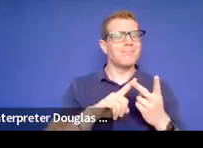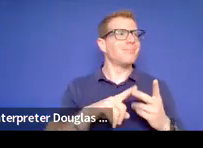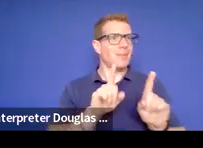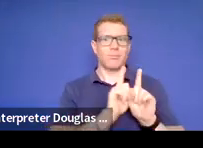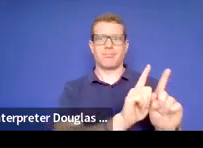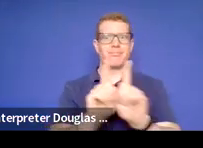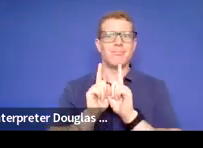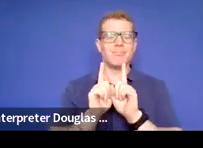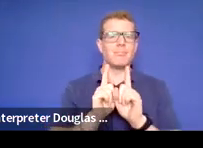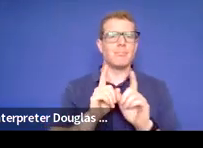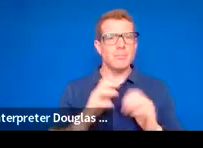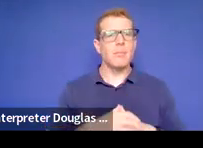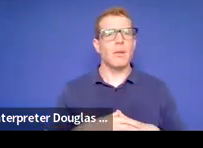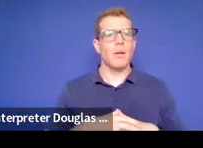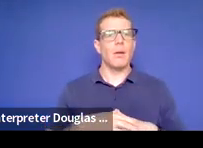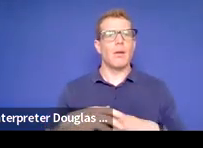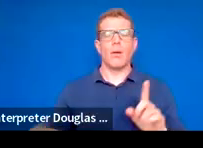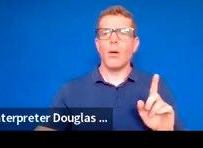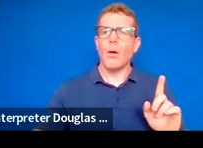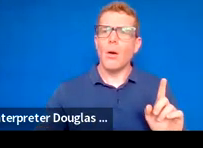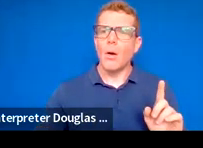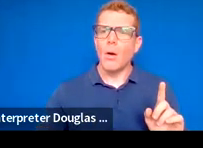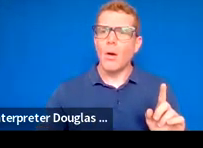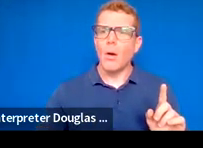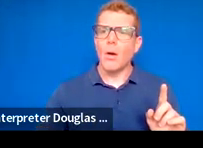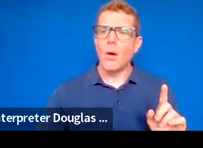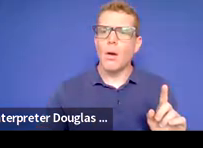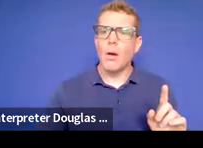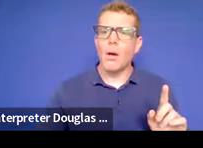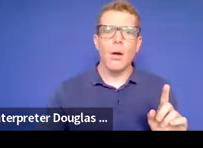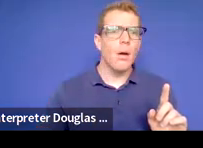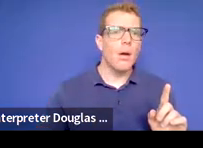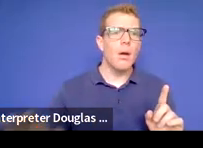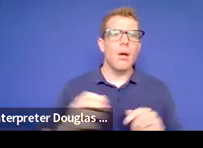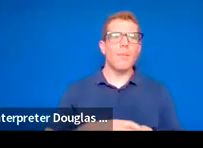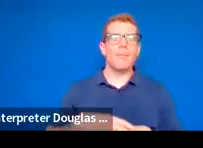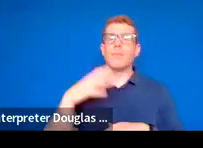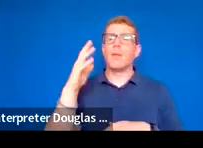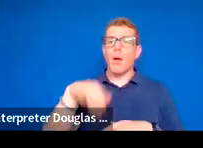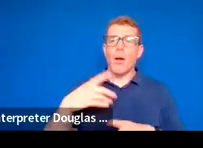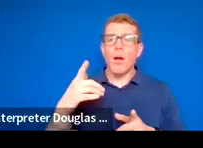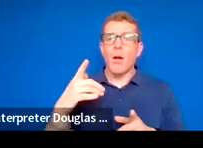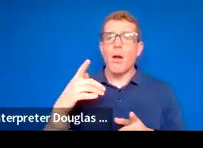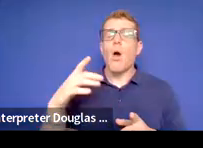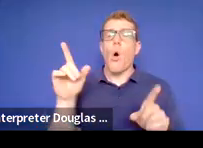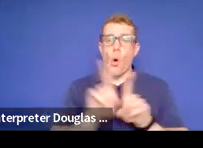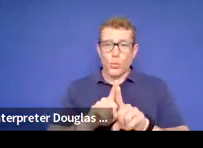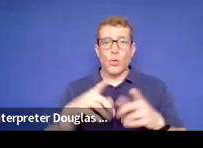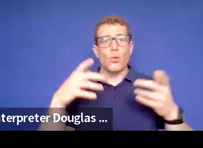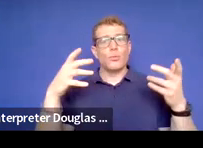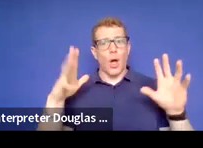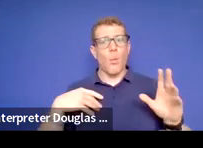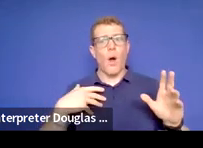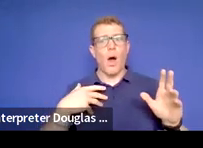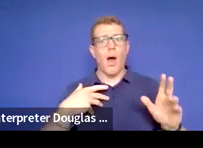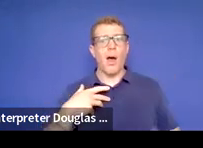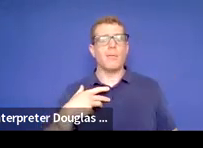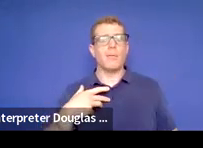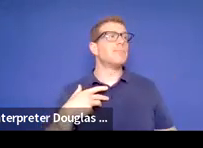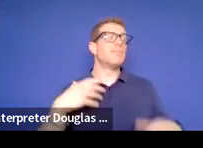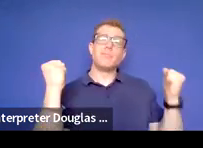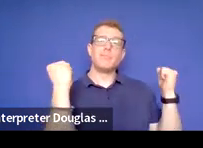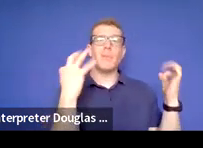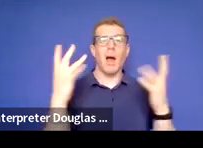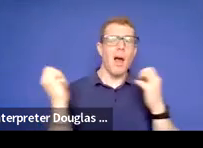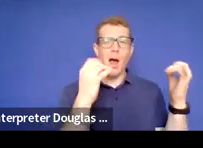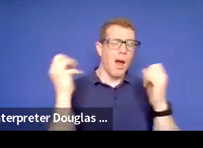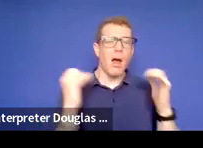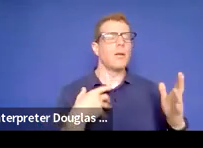Let's go this way, so it's cold fewer words more visuals make it easier for them to understand.